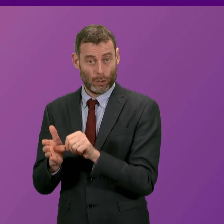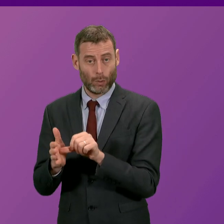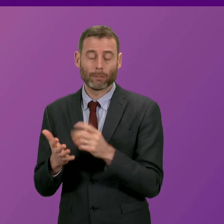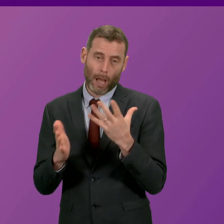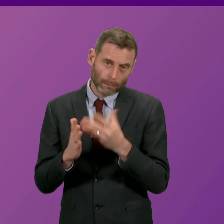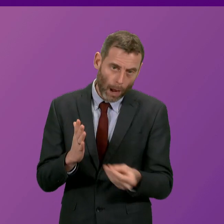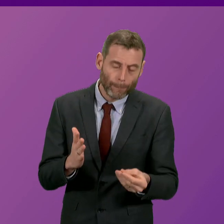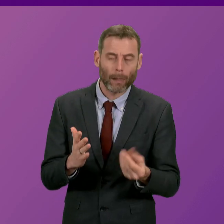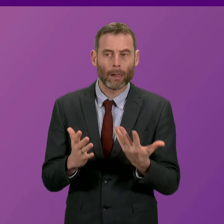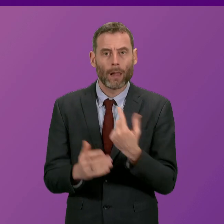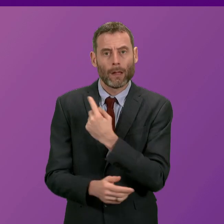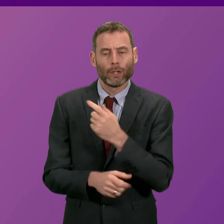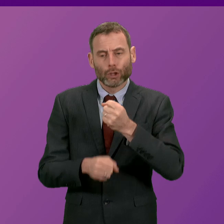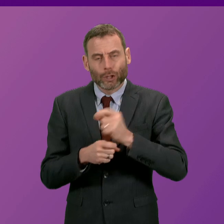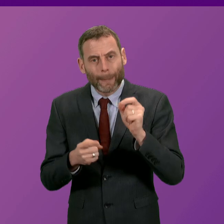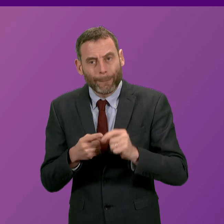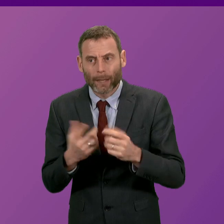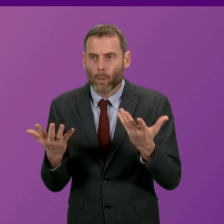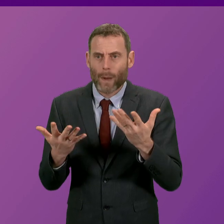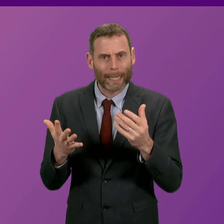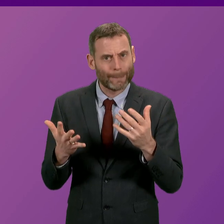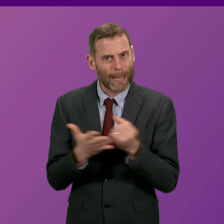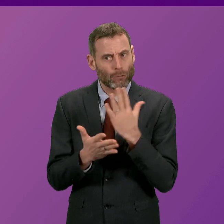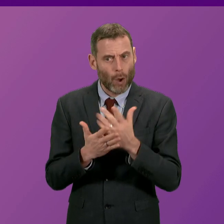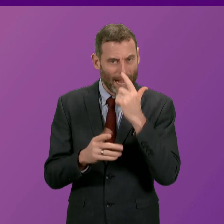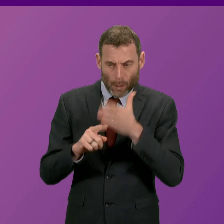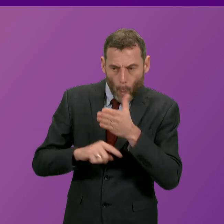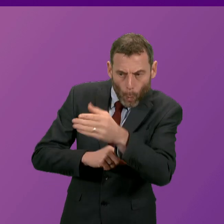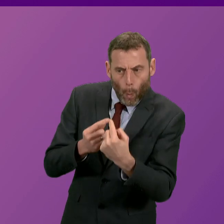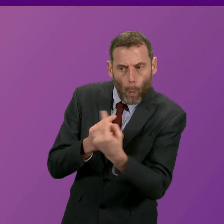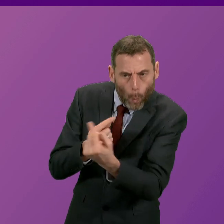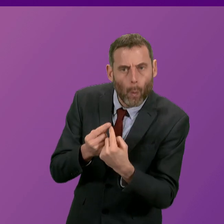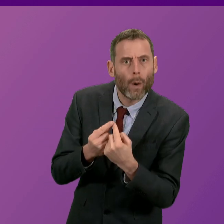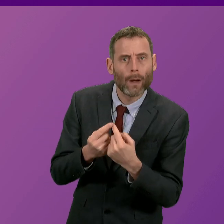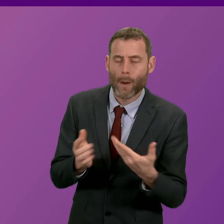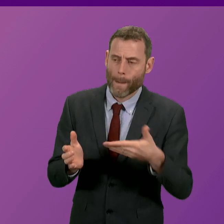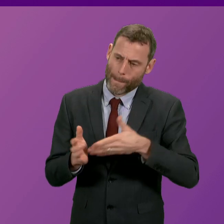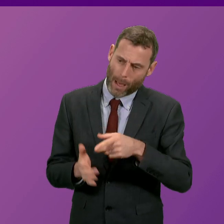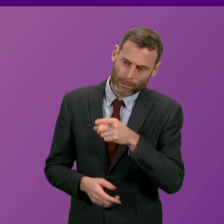to general practice services. We will look further at the issues relating to Portree